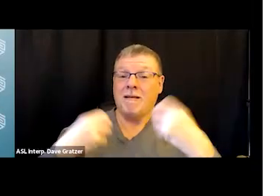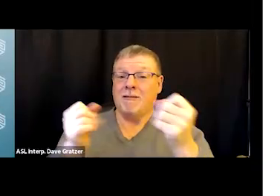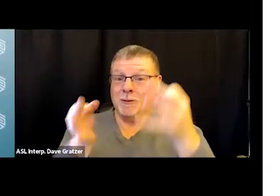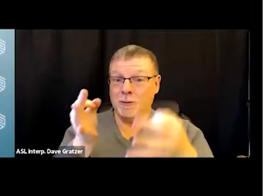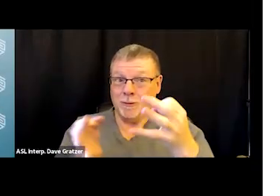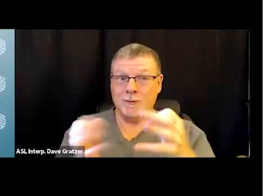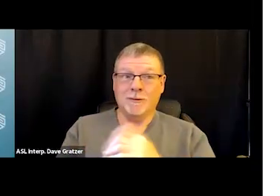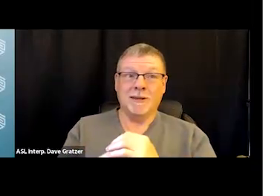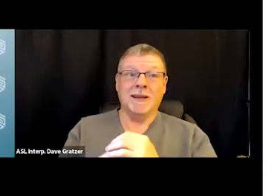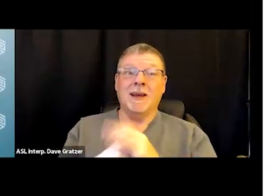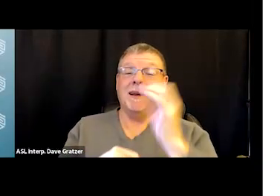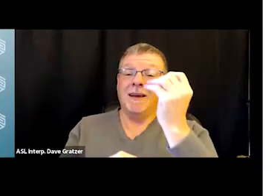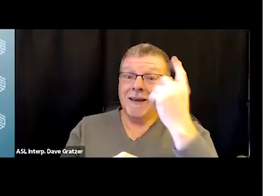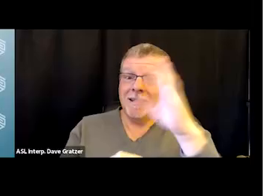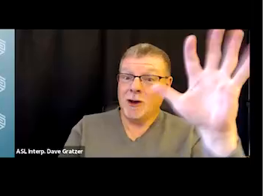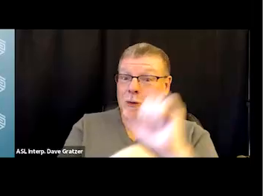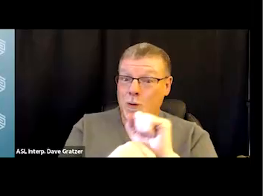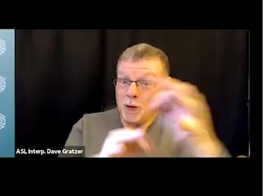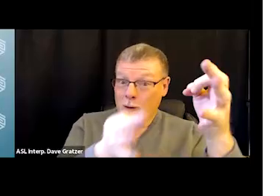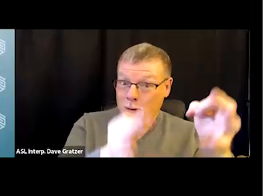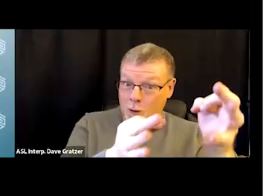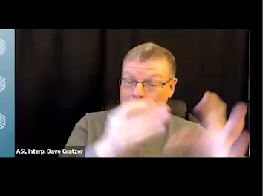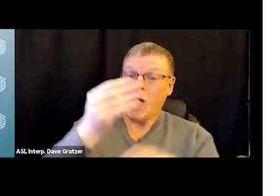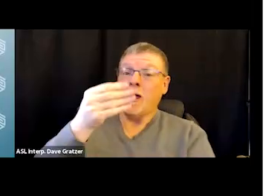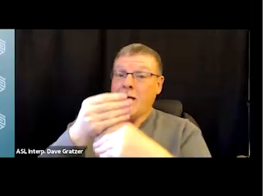In addition to her work in the courtroom, Ms. Johnson has helped shape mental